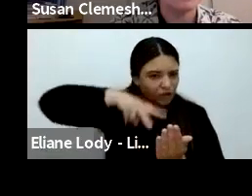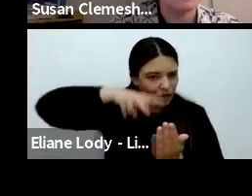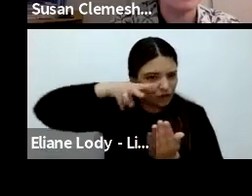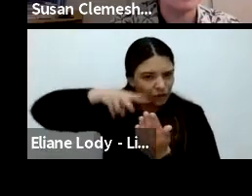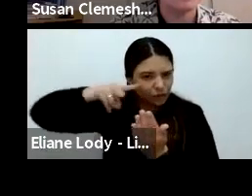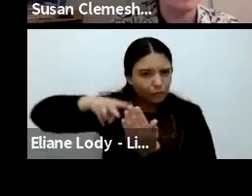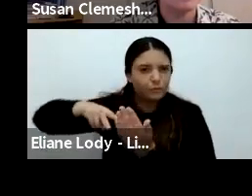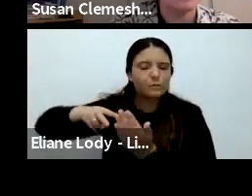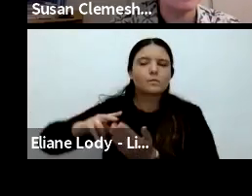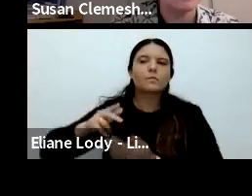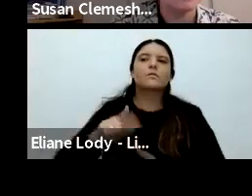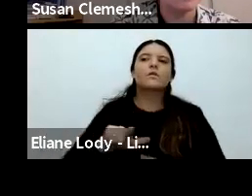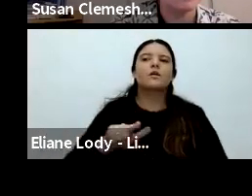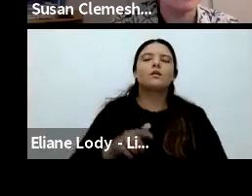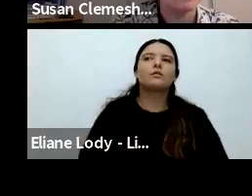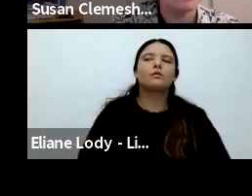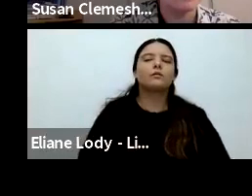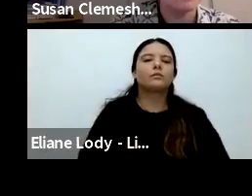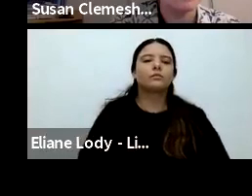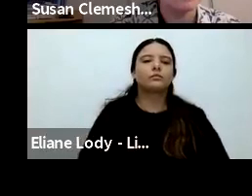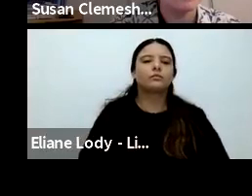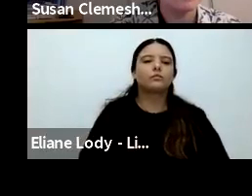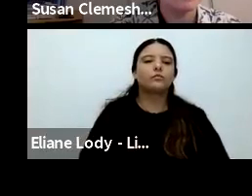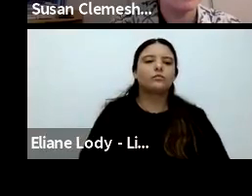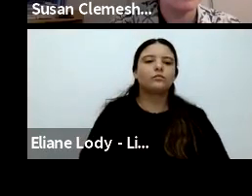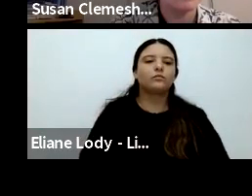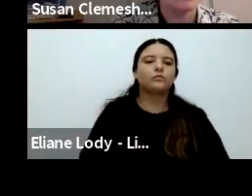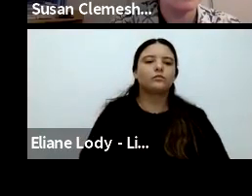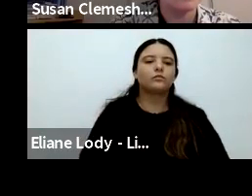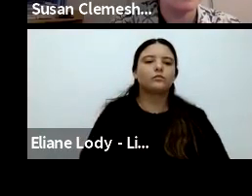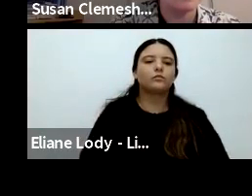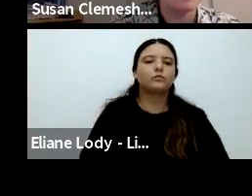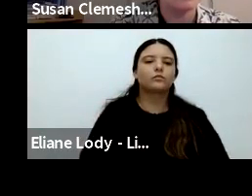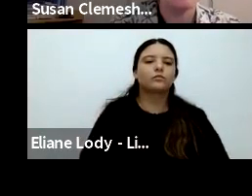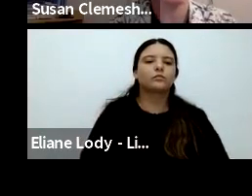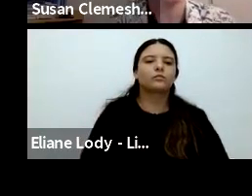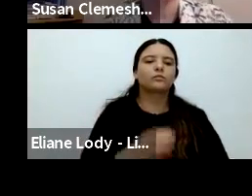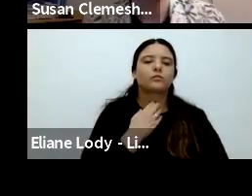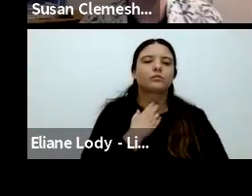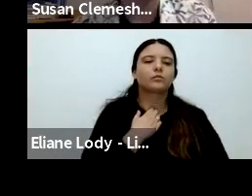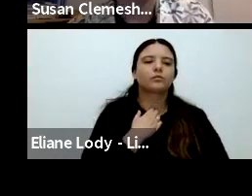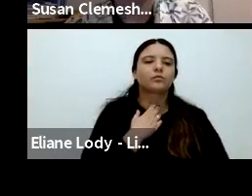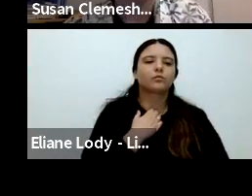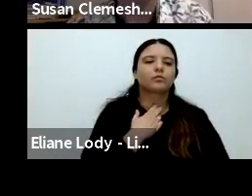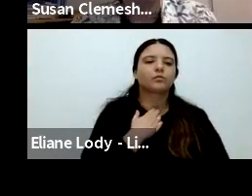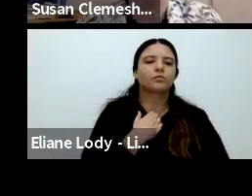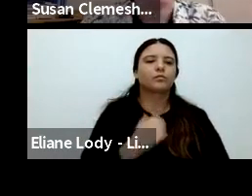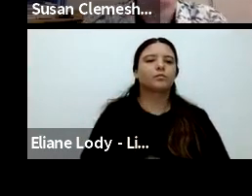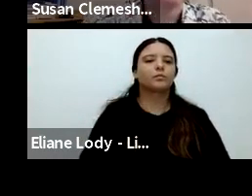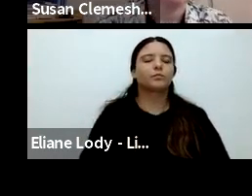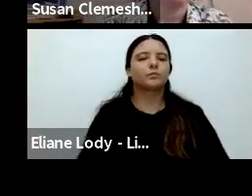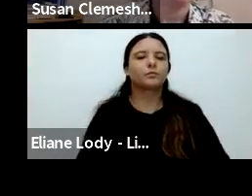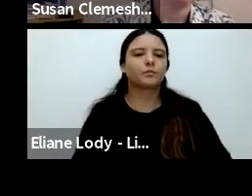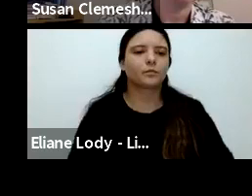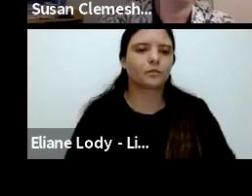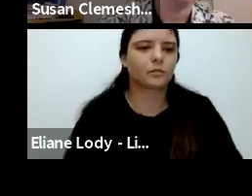on. And. And one of the things that forgot, I'm